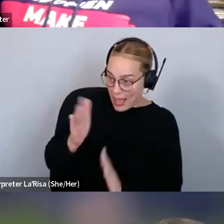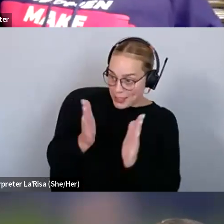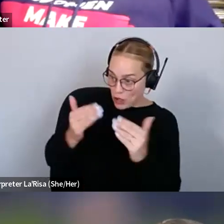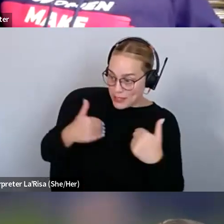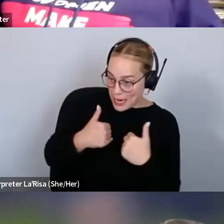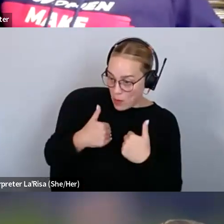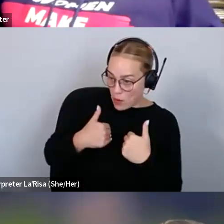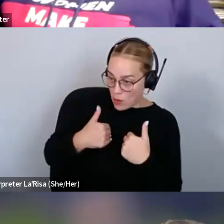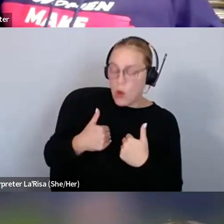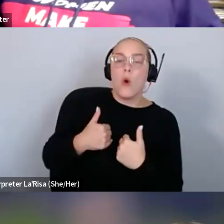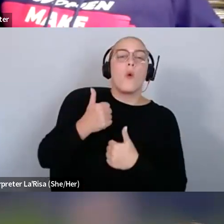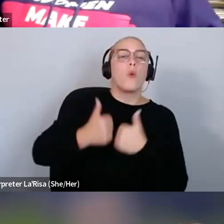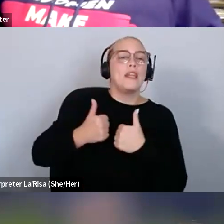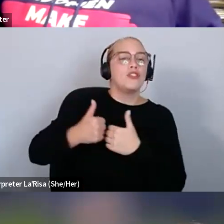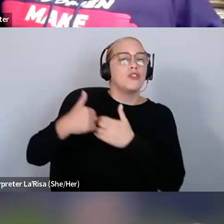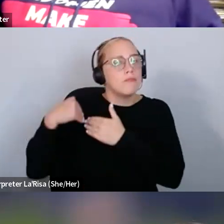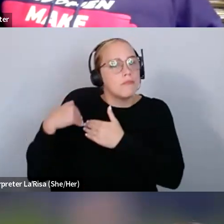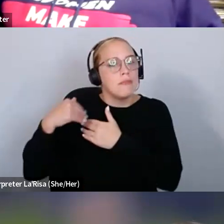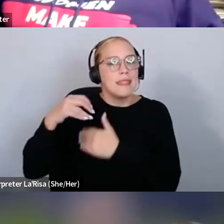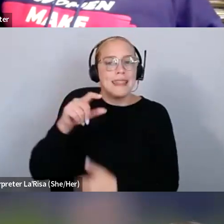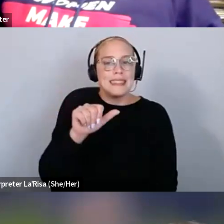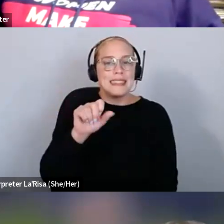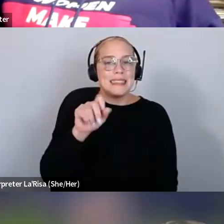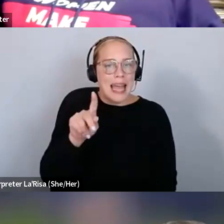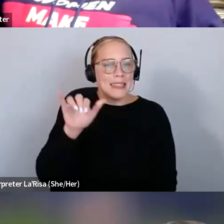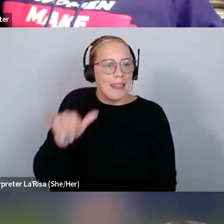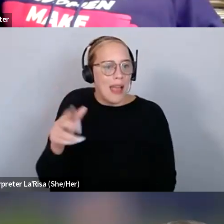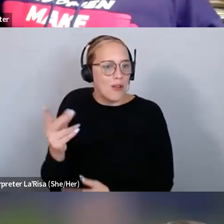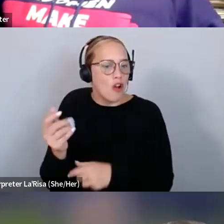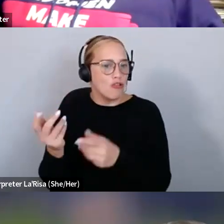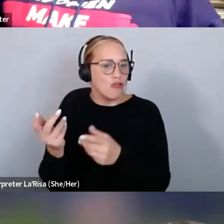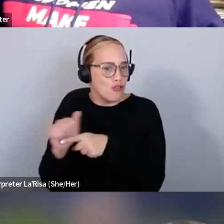You can ask, is that a